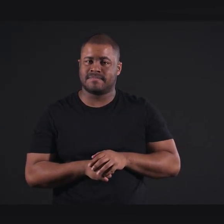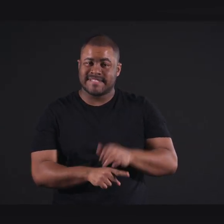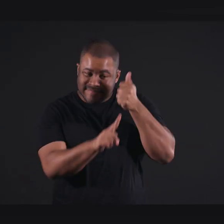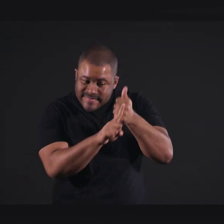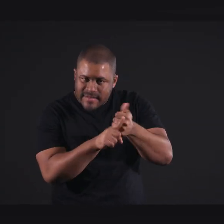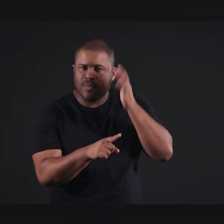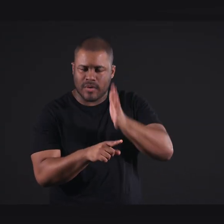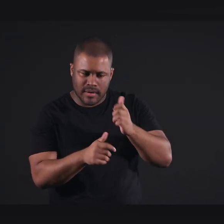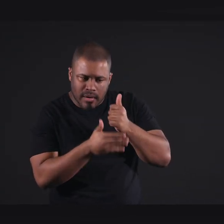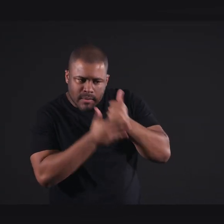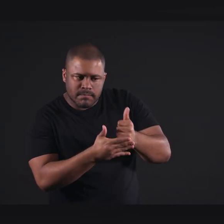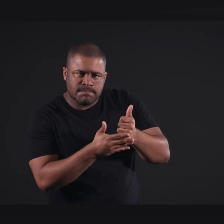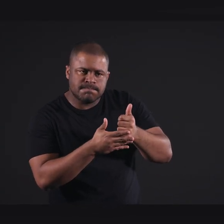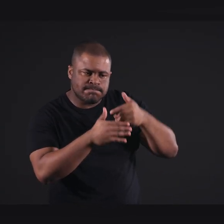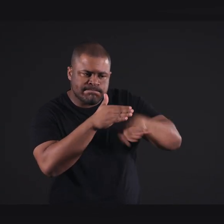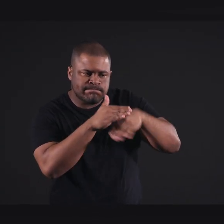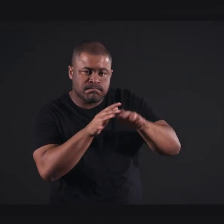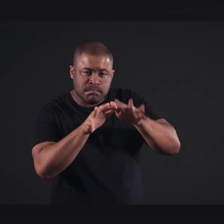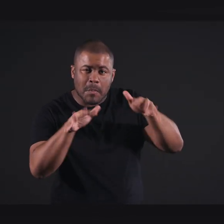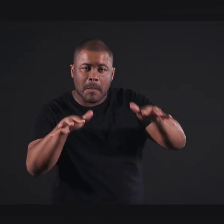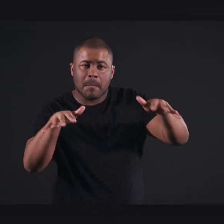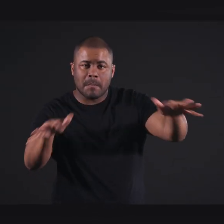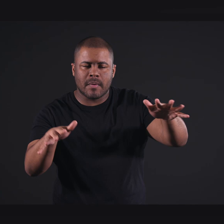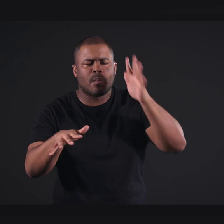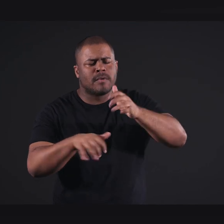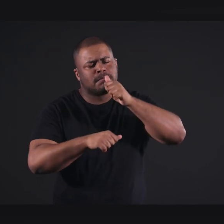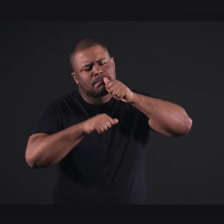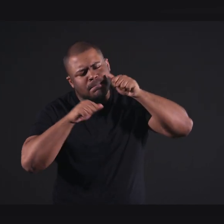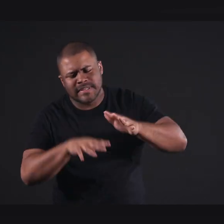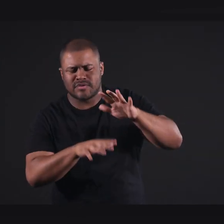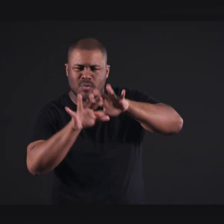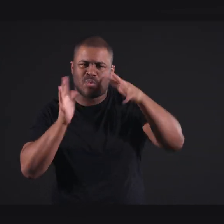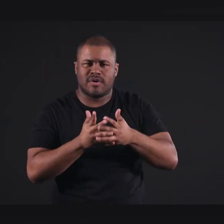that his offspring would become a great nation who would